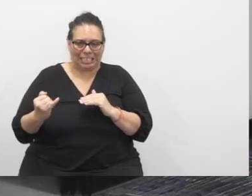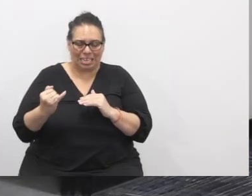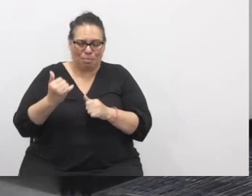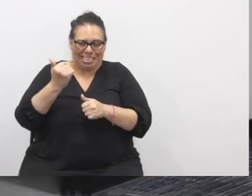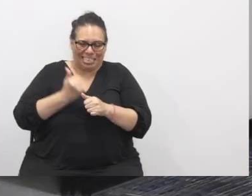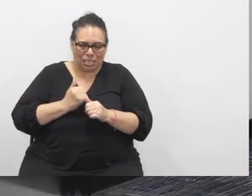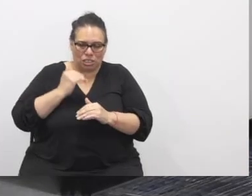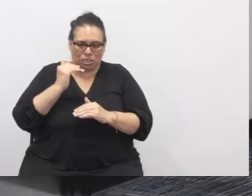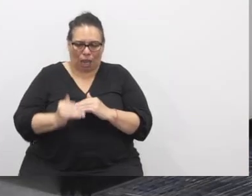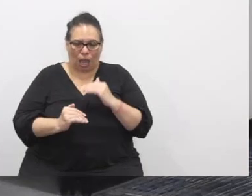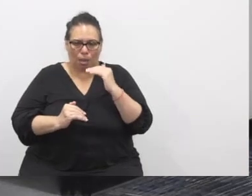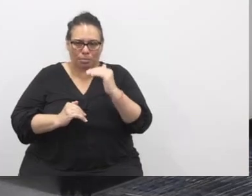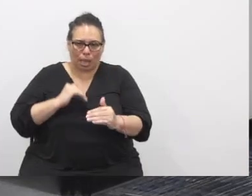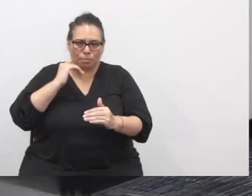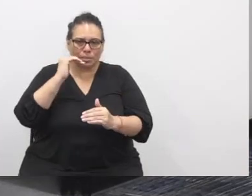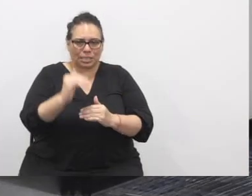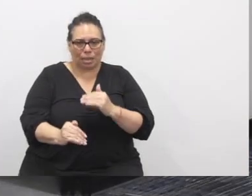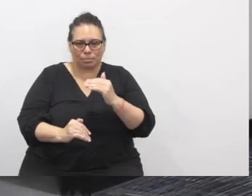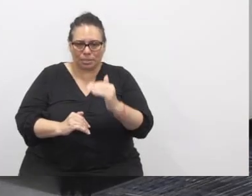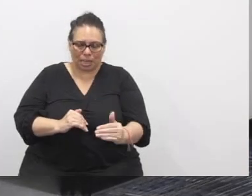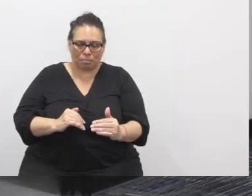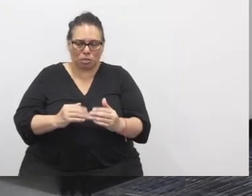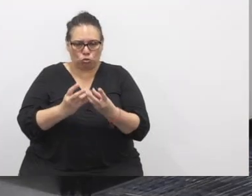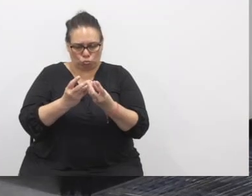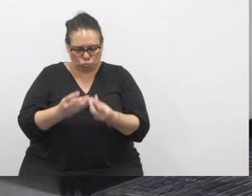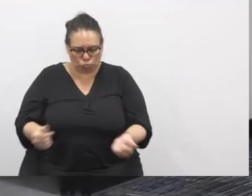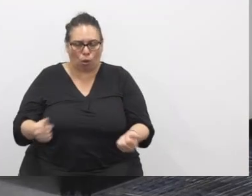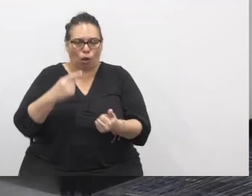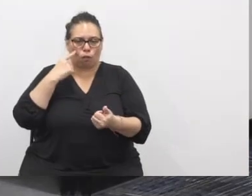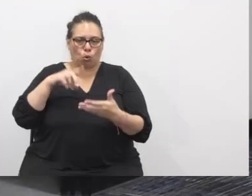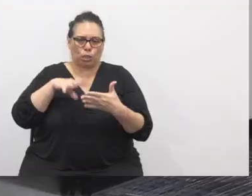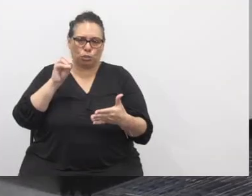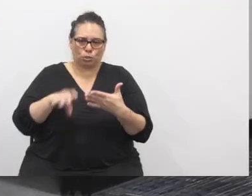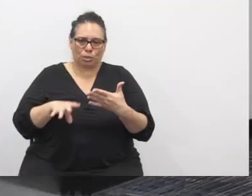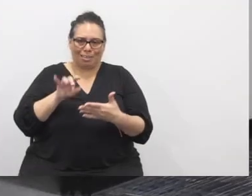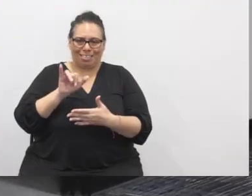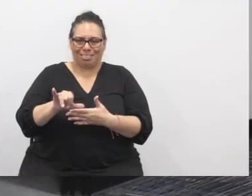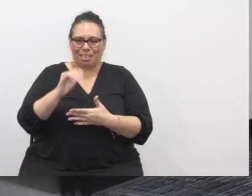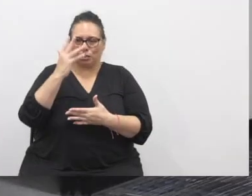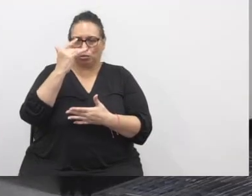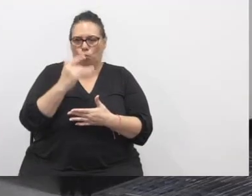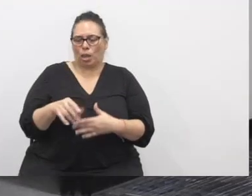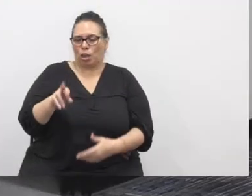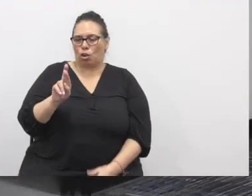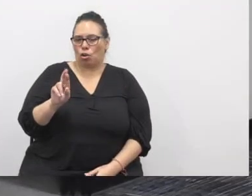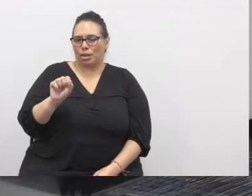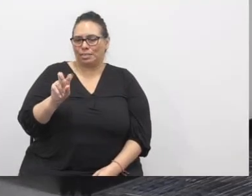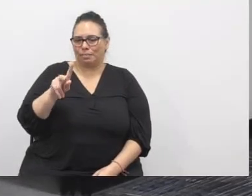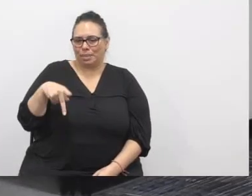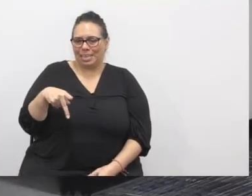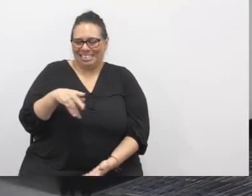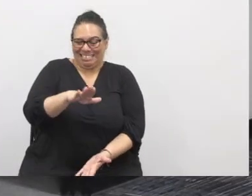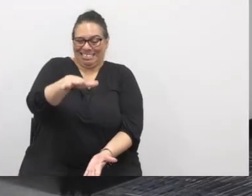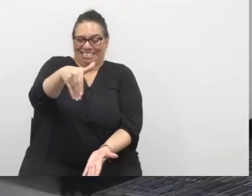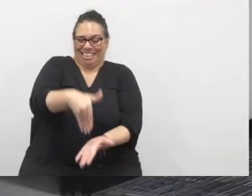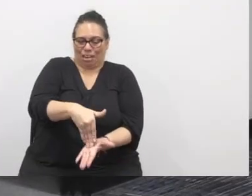to form a solution that works for the students, which is why we are RSVP, we center student voices. The whole aim is to make sure that the people